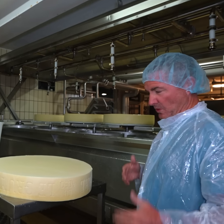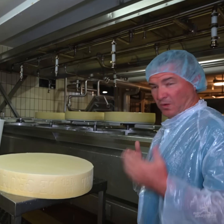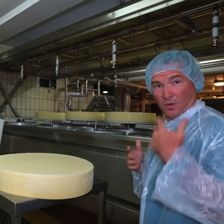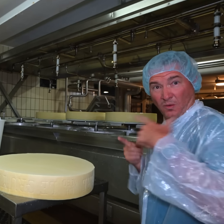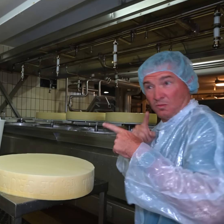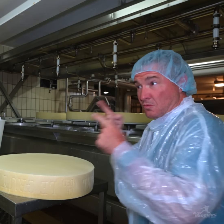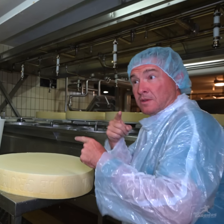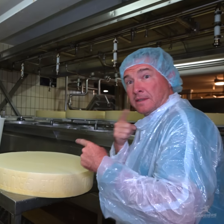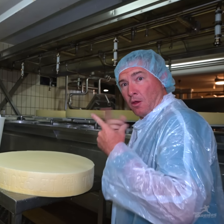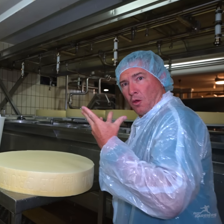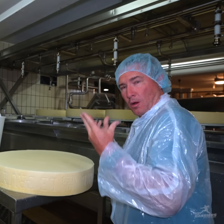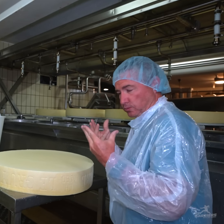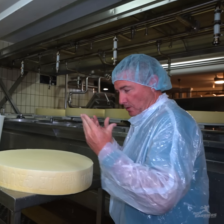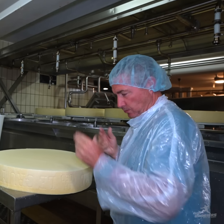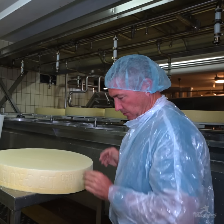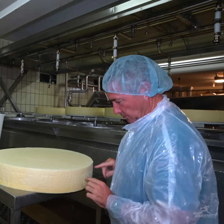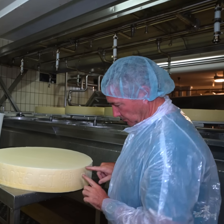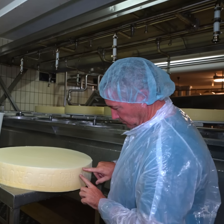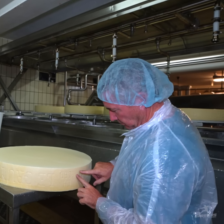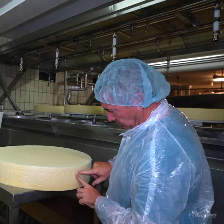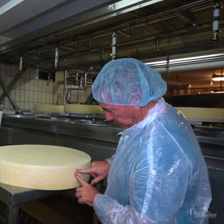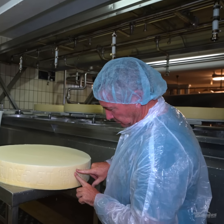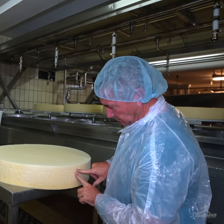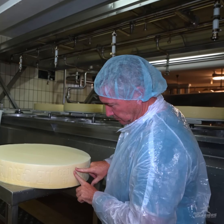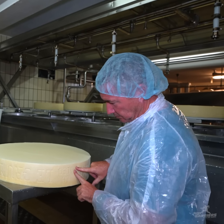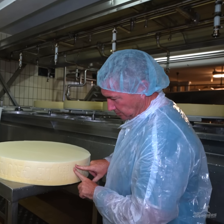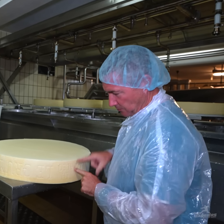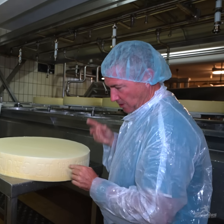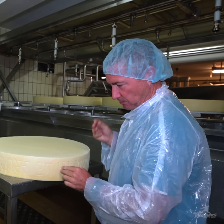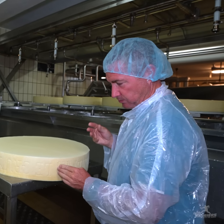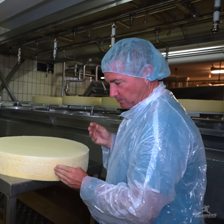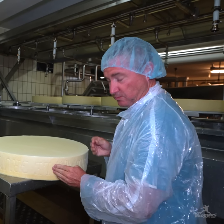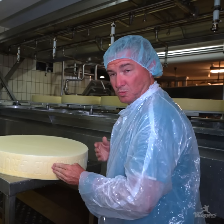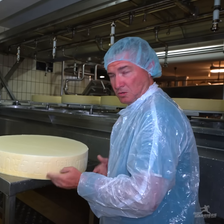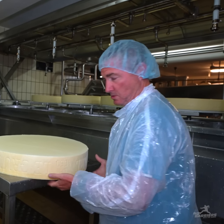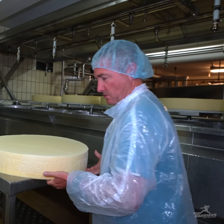He mentioned the cheese would be soft. And it is.